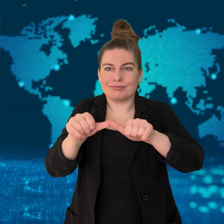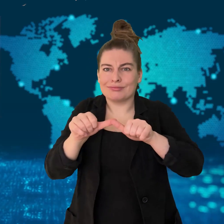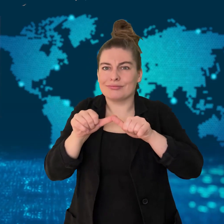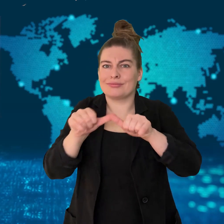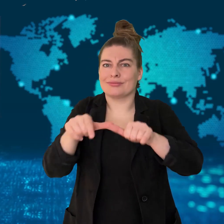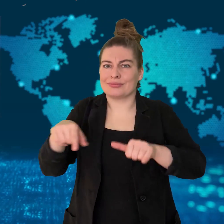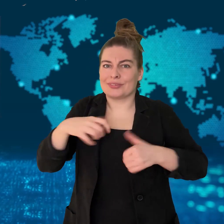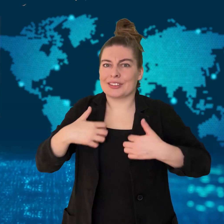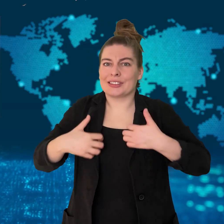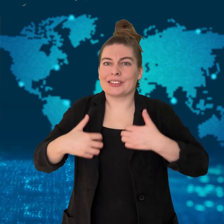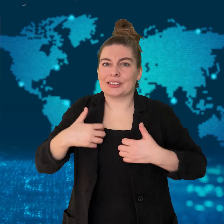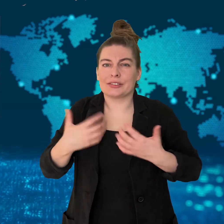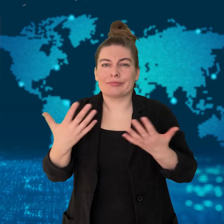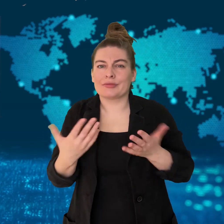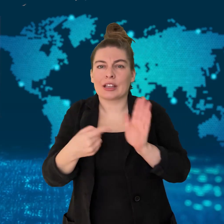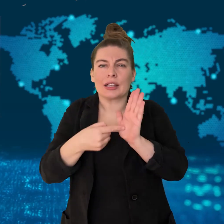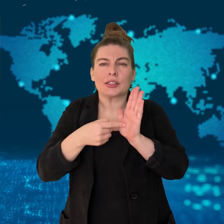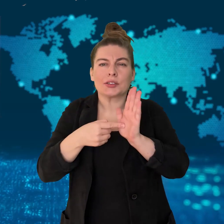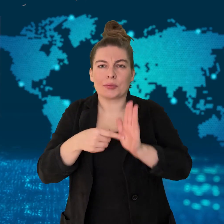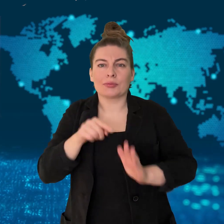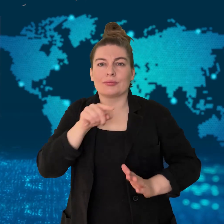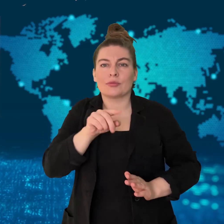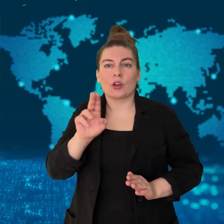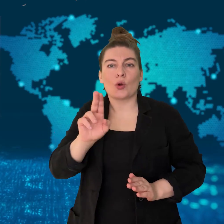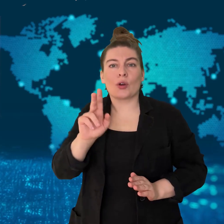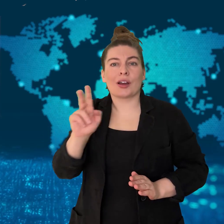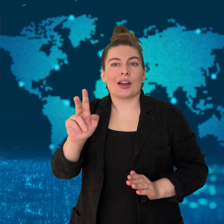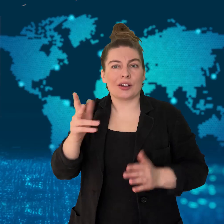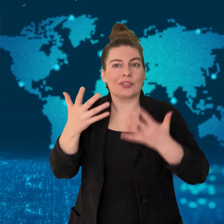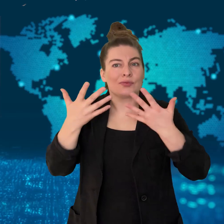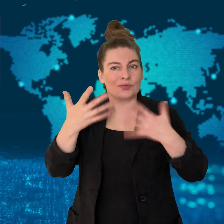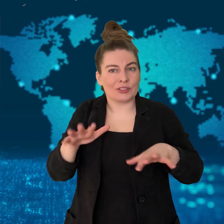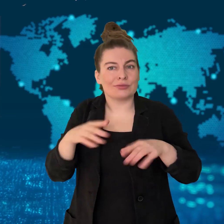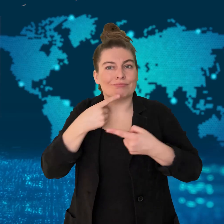Other countries are responding to the continuing threat.